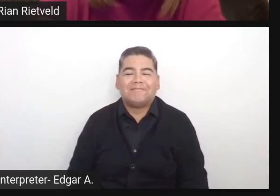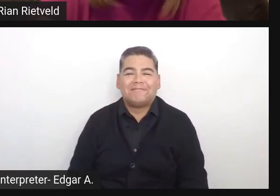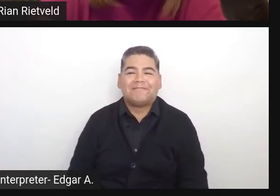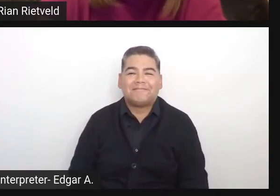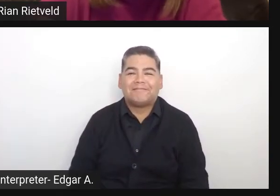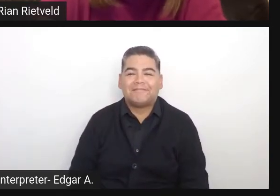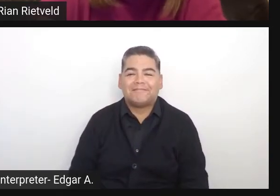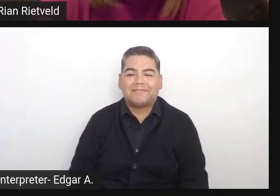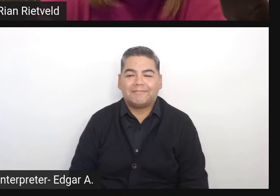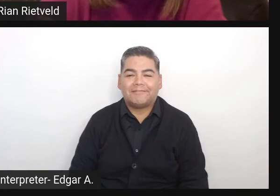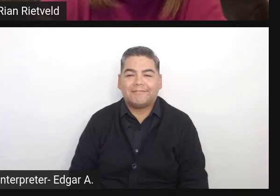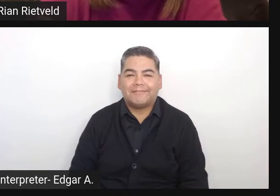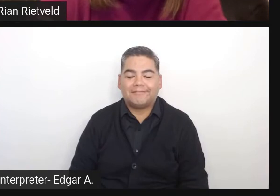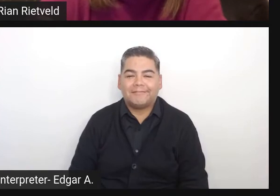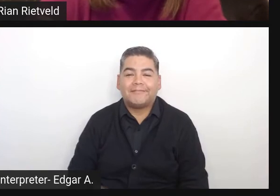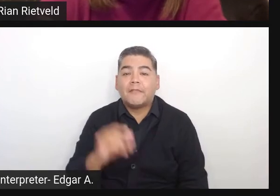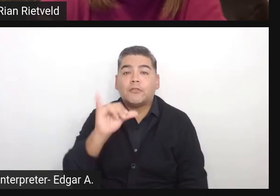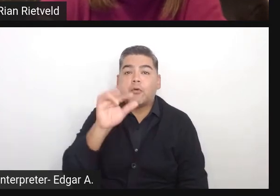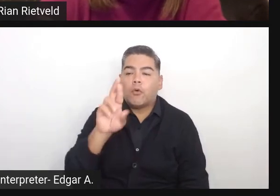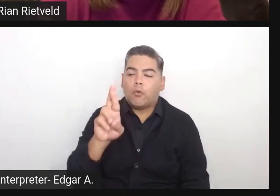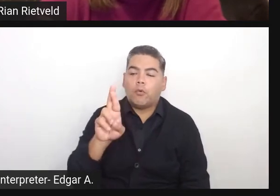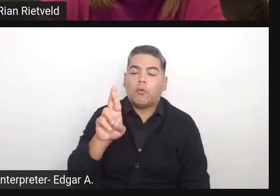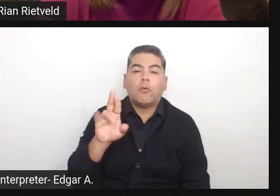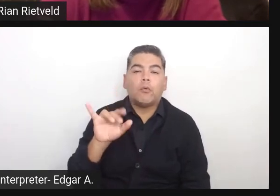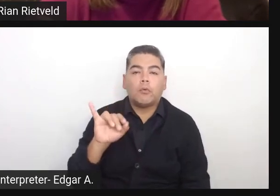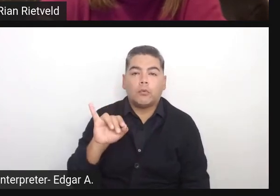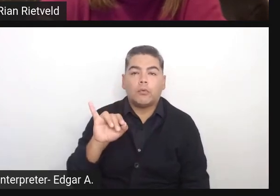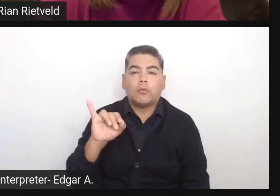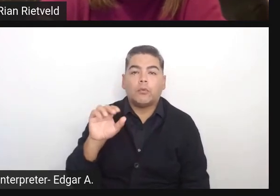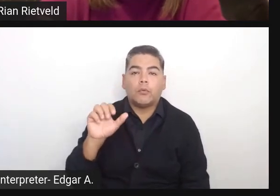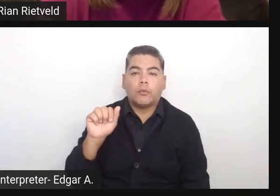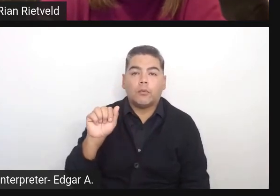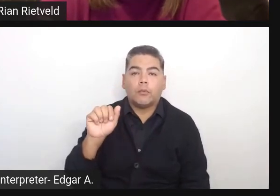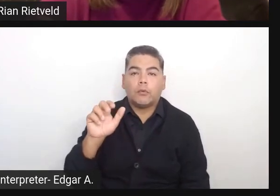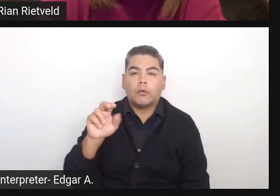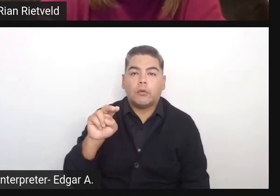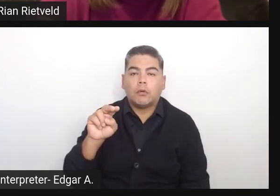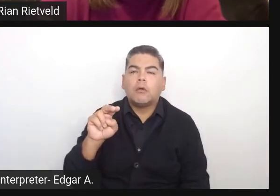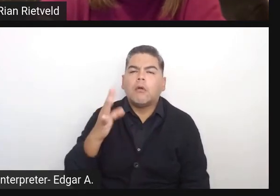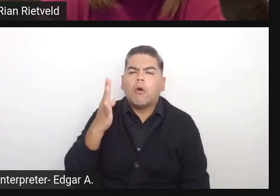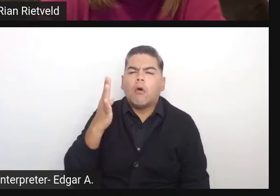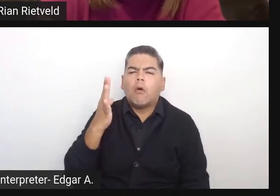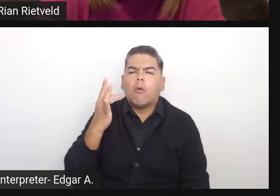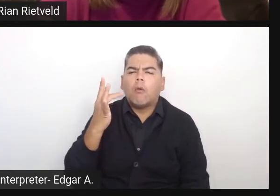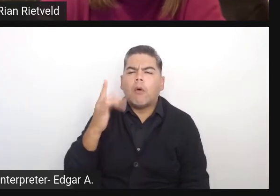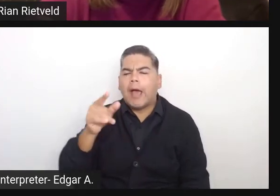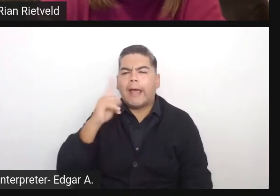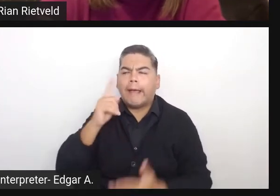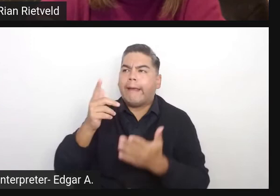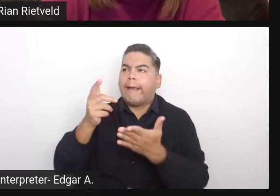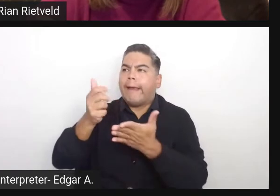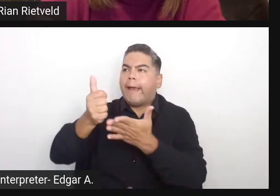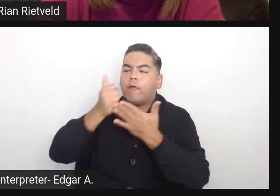Reanne, can you expand why it's helpful to lay out the steps for a user, and does that prevent user fatigue?